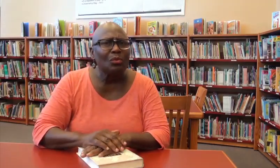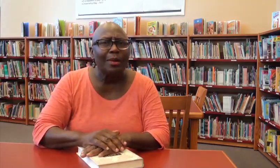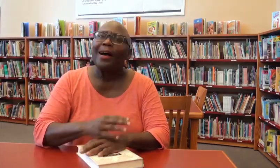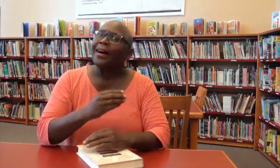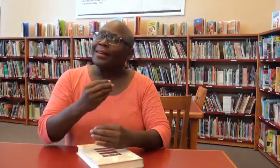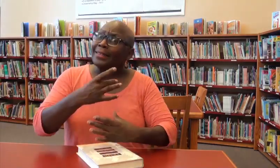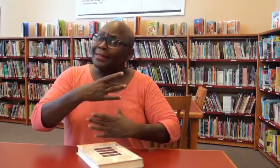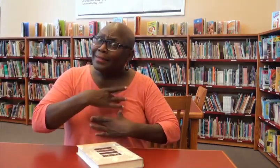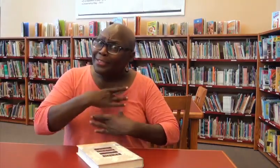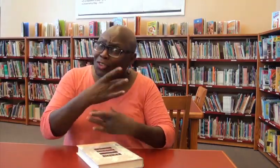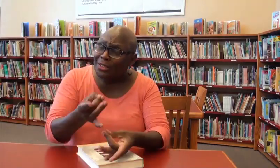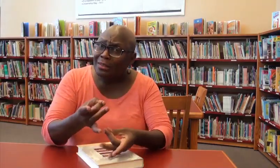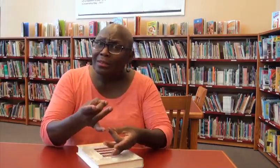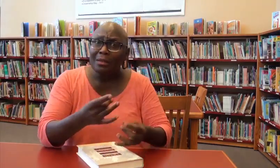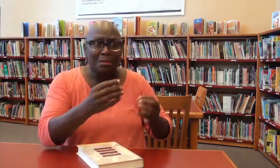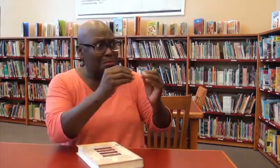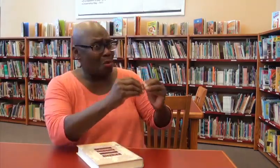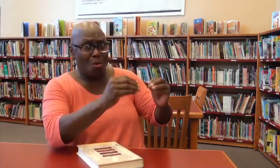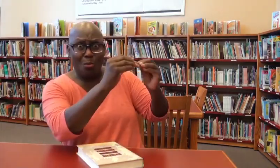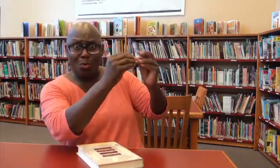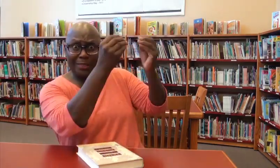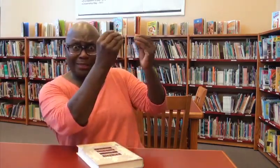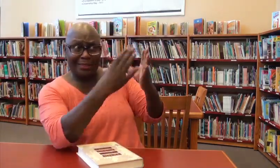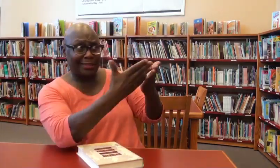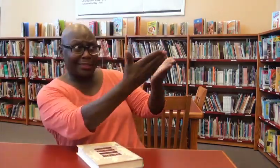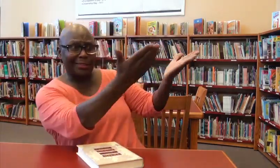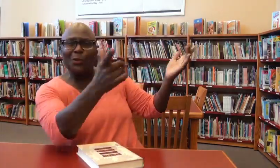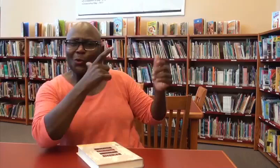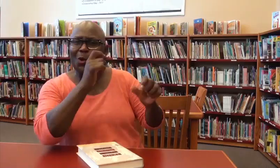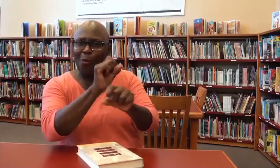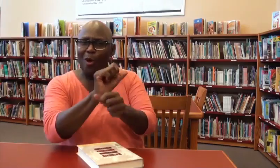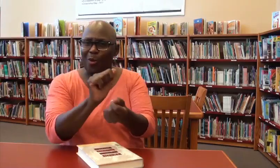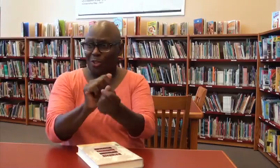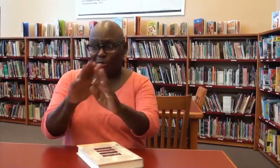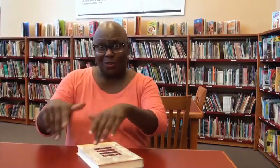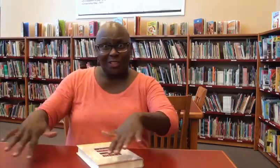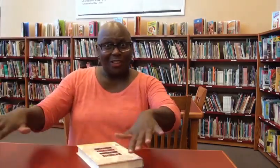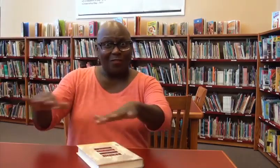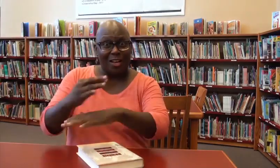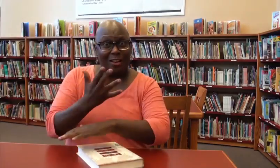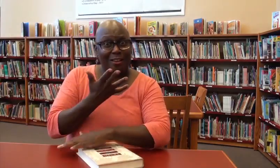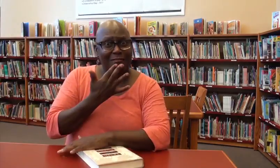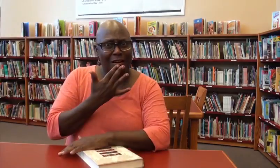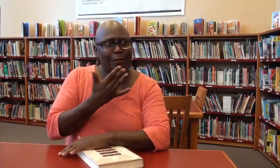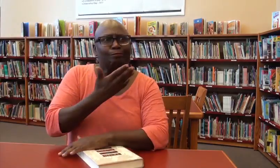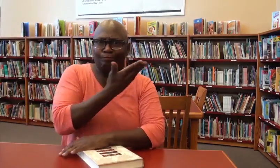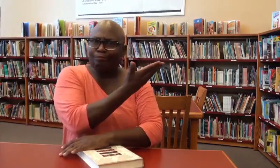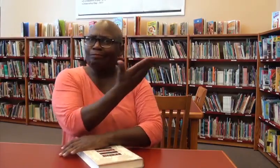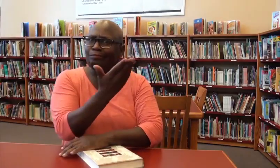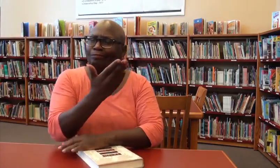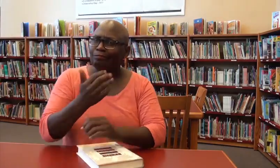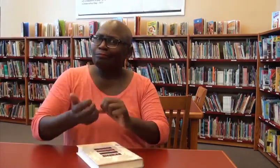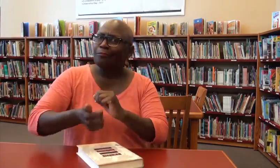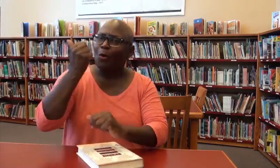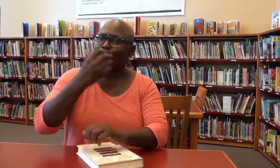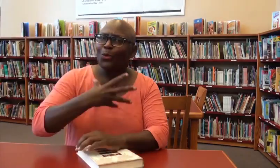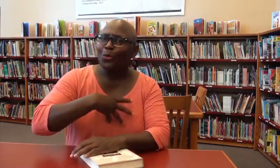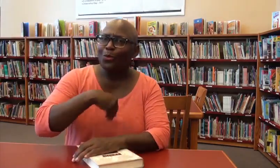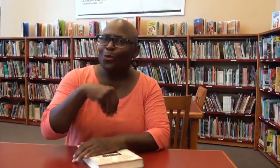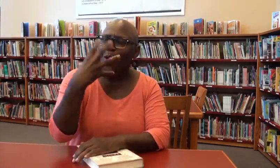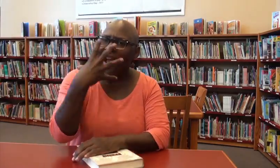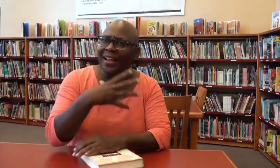In contrast to this, most of the teachers for these children are white.